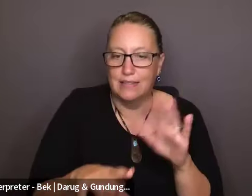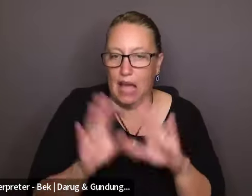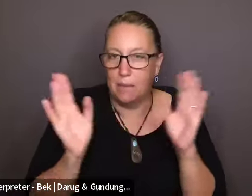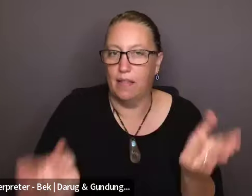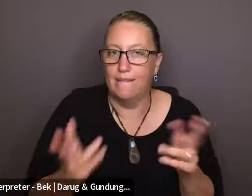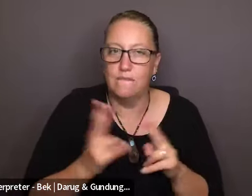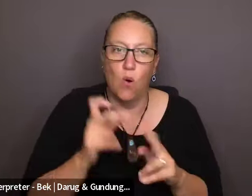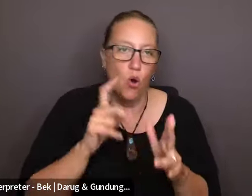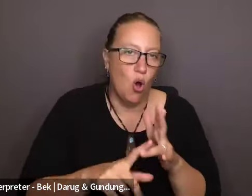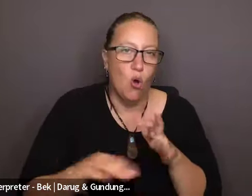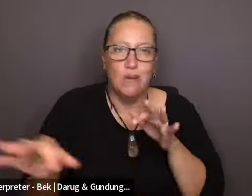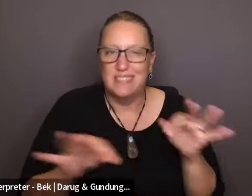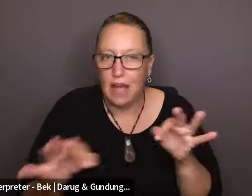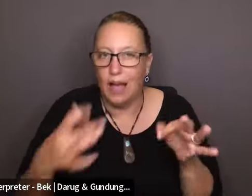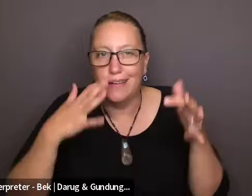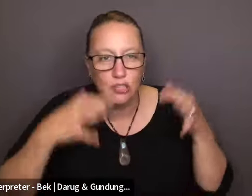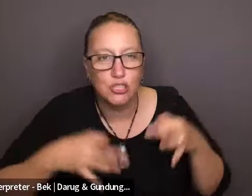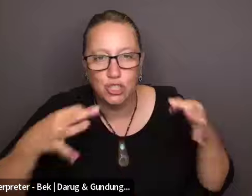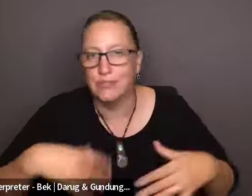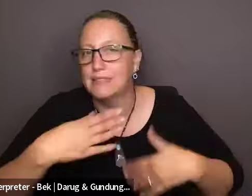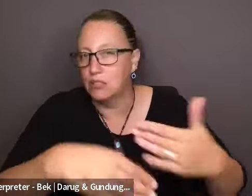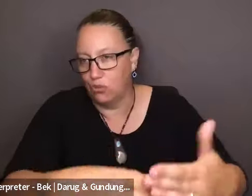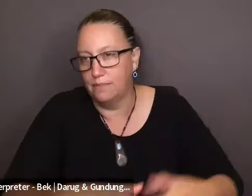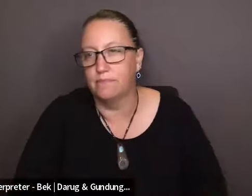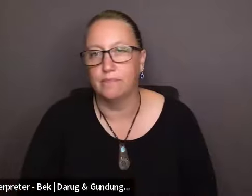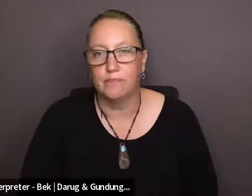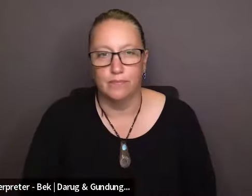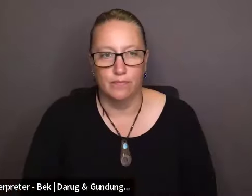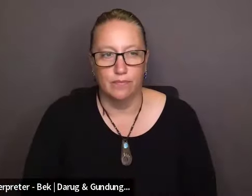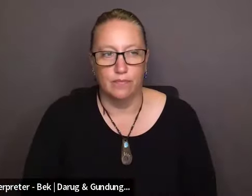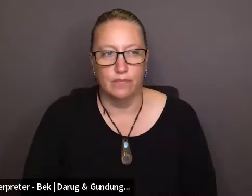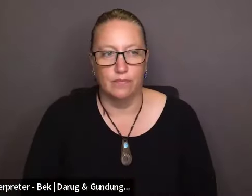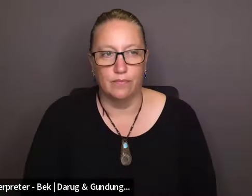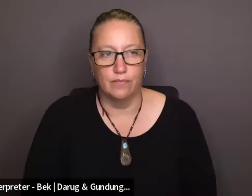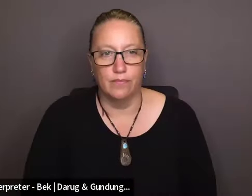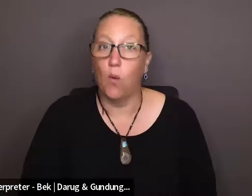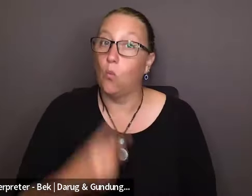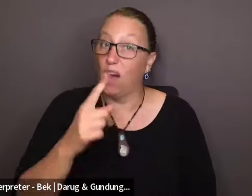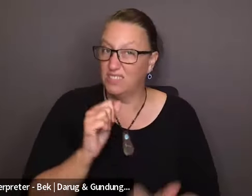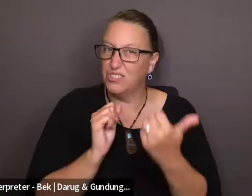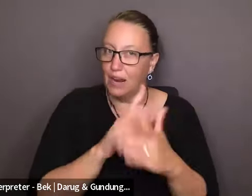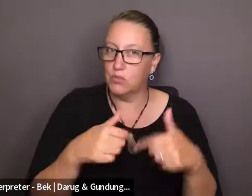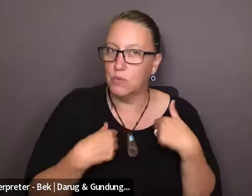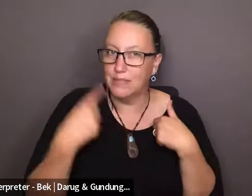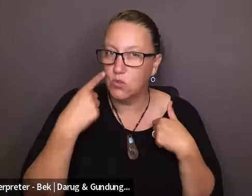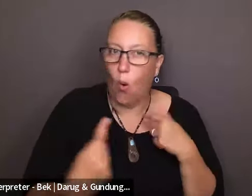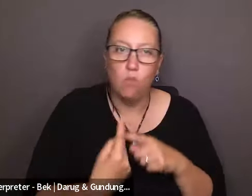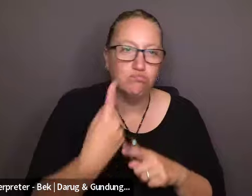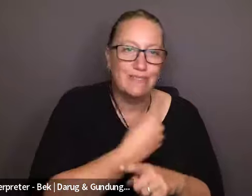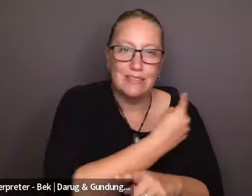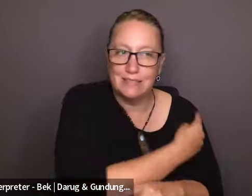around which the research is done and that they are at the table for, as Catherine was talking about, the co-design